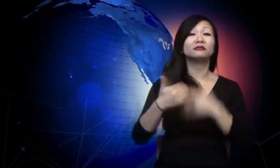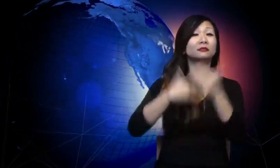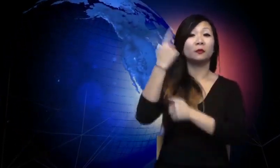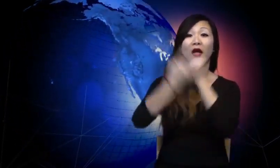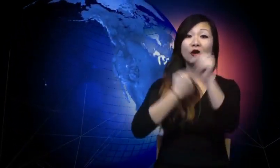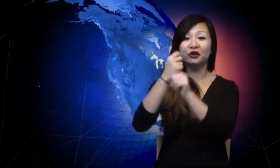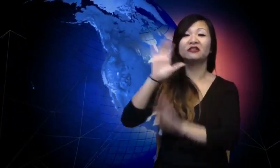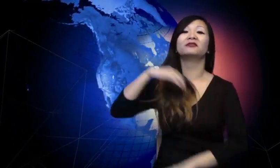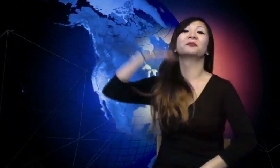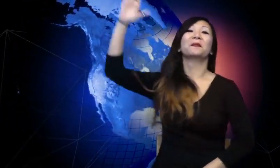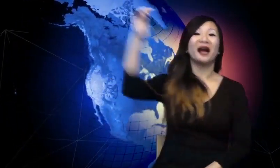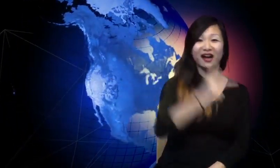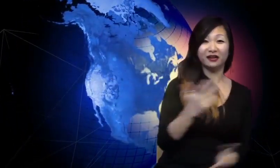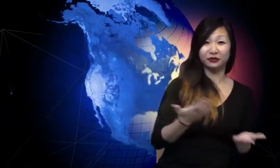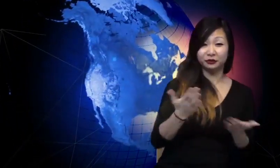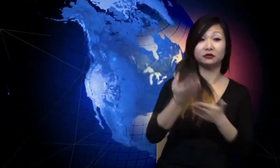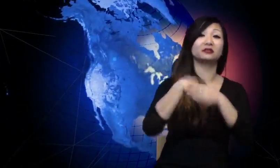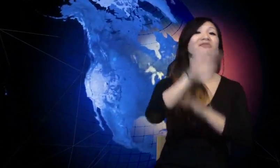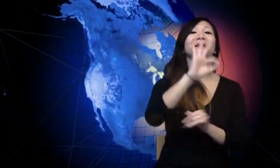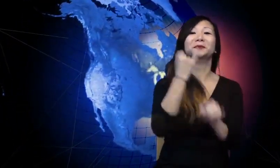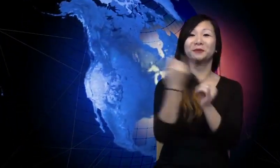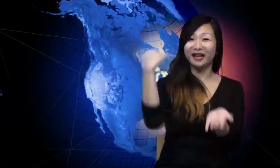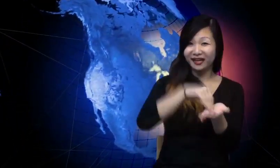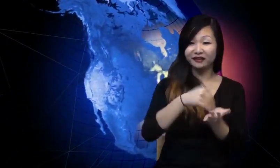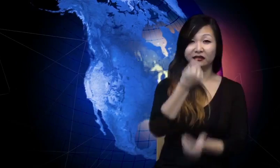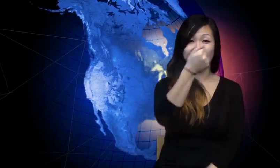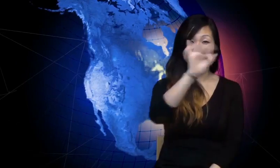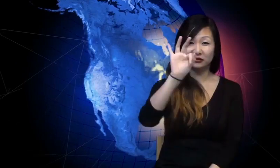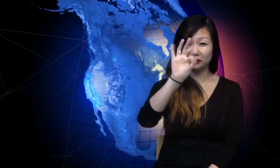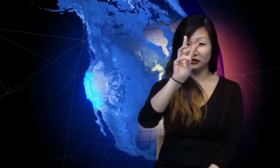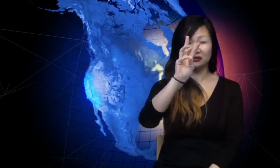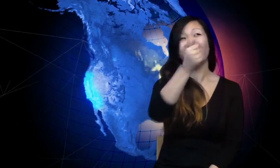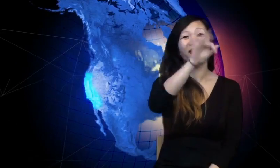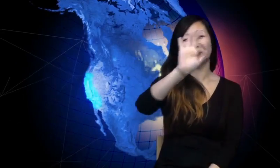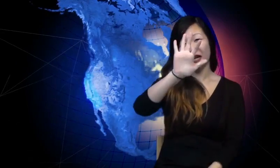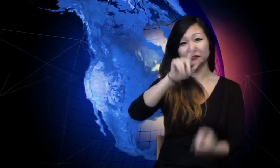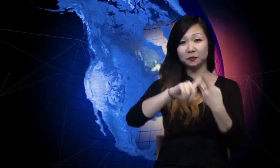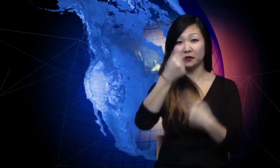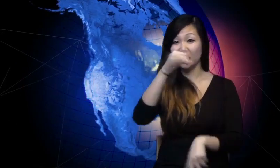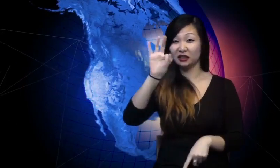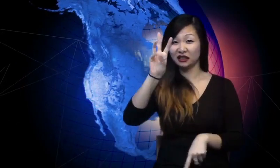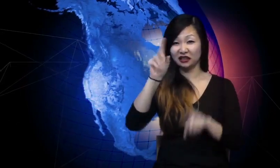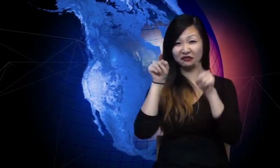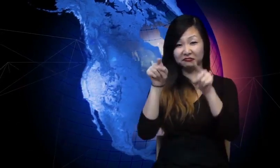Then, when I moved back to the United States in the mid-­nineties,